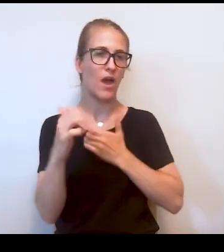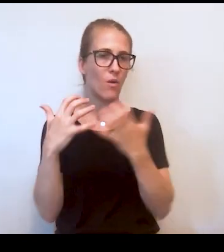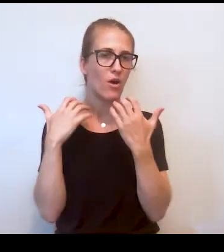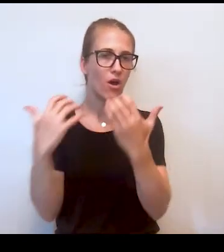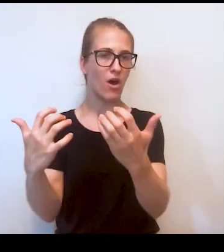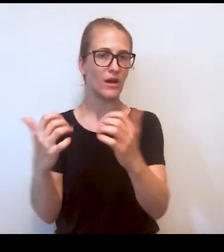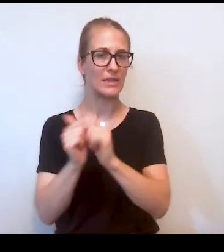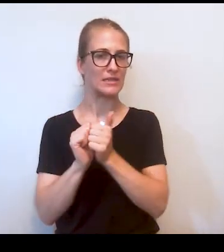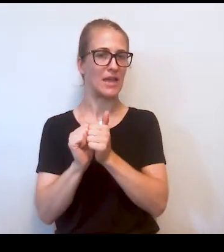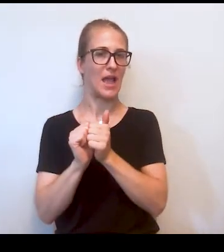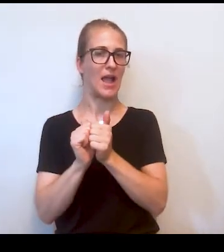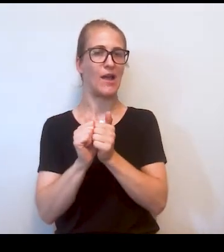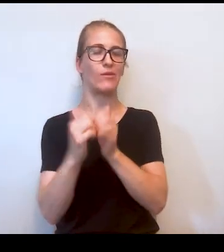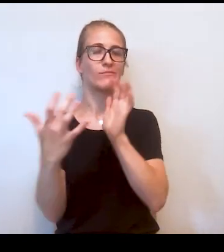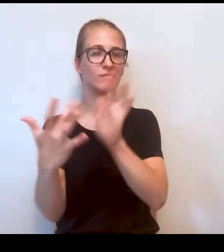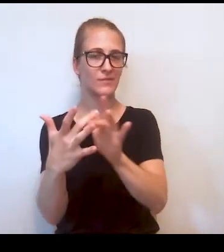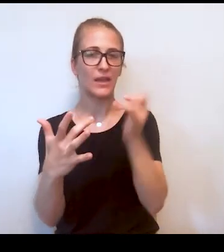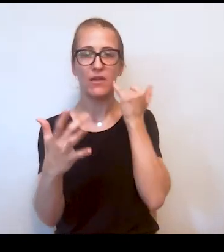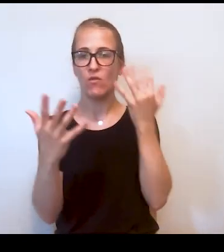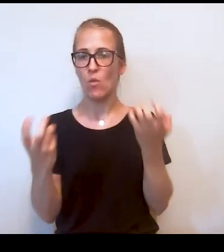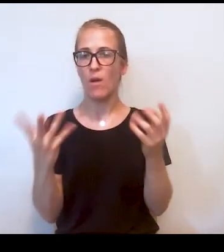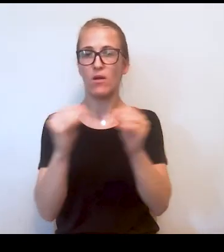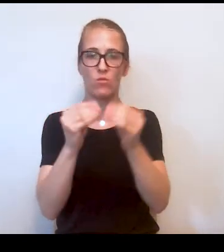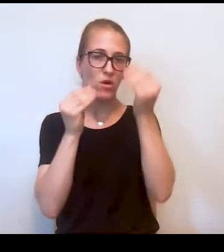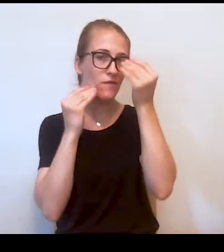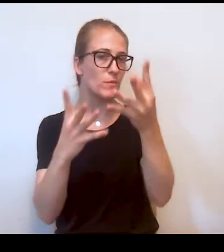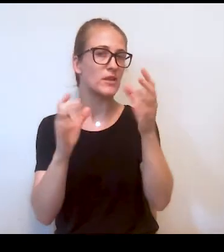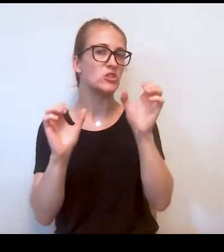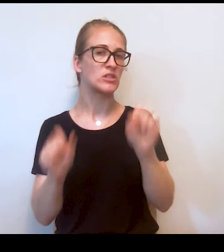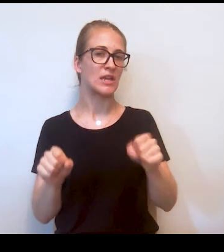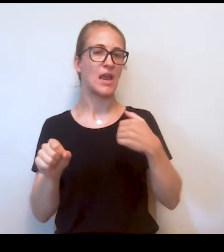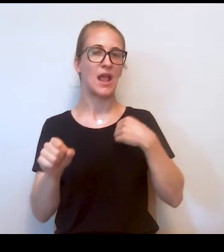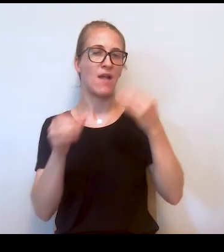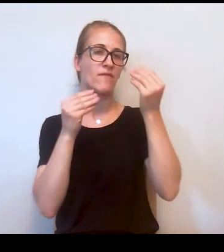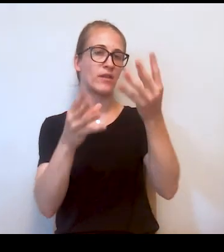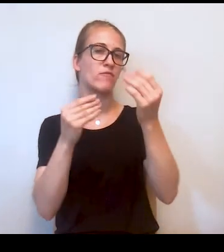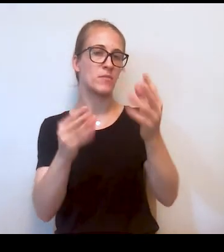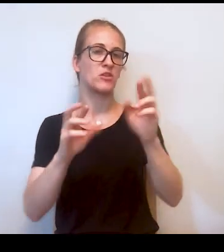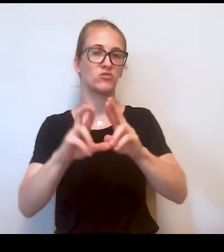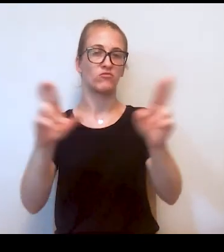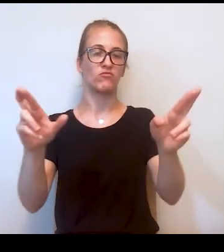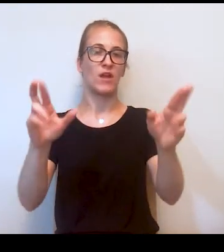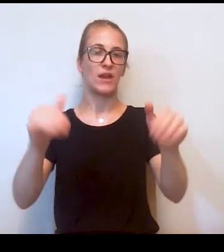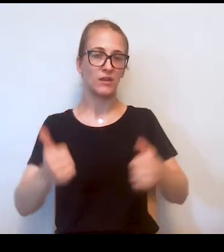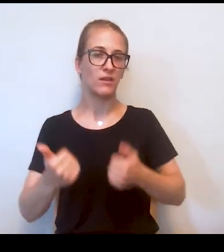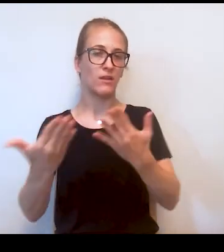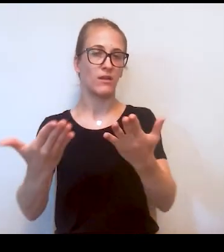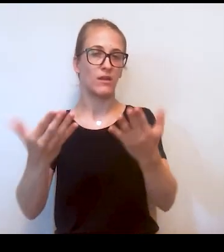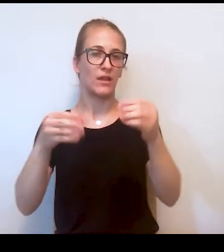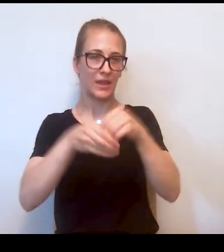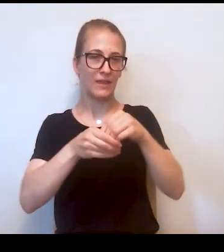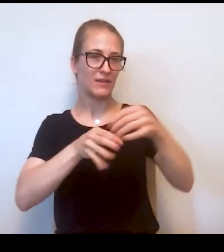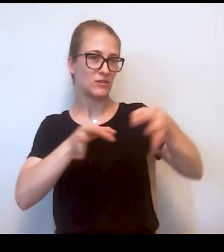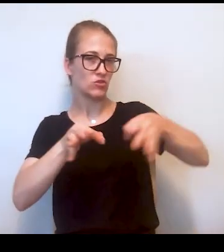in the description of the podcast. And certainly, coming back... And let's talk more about this